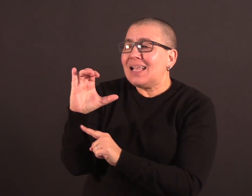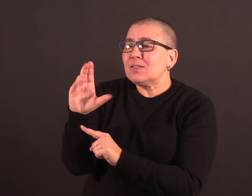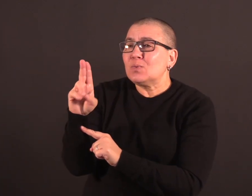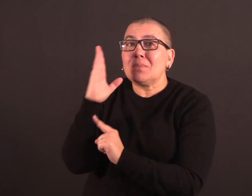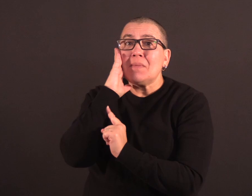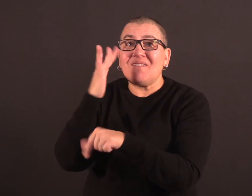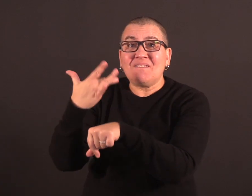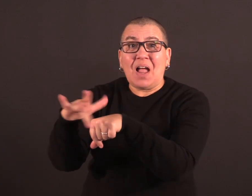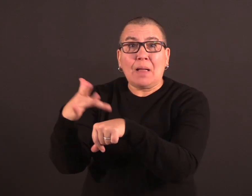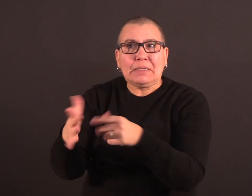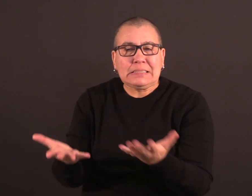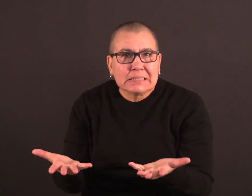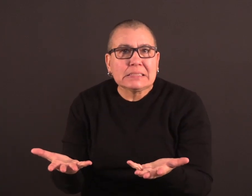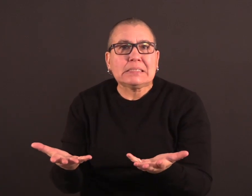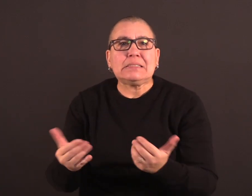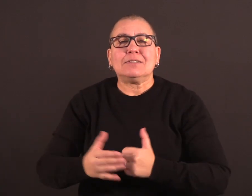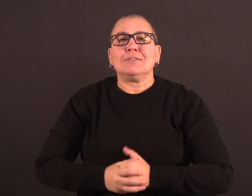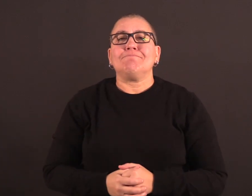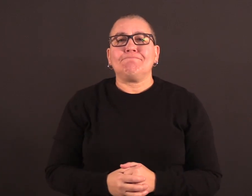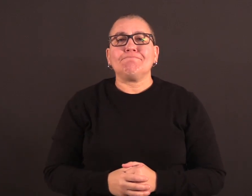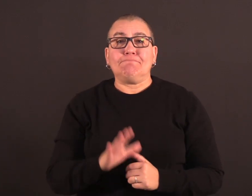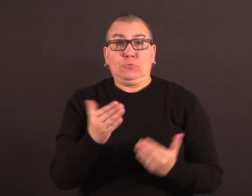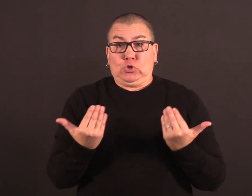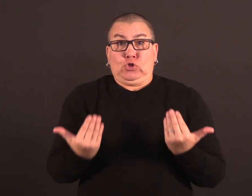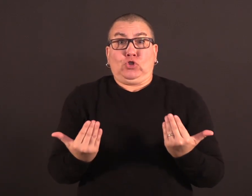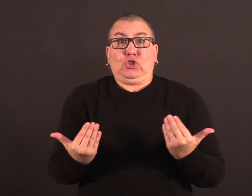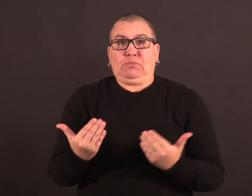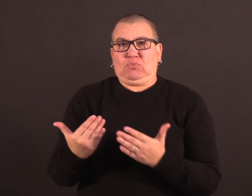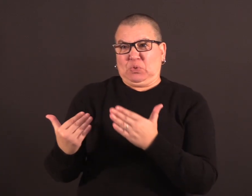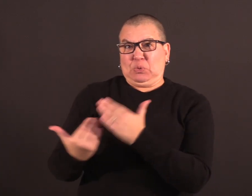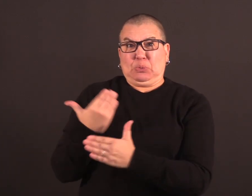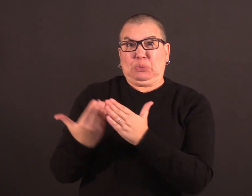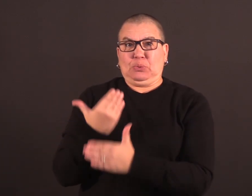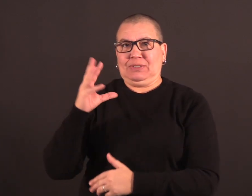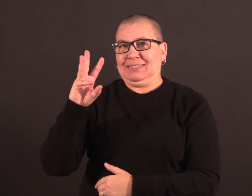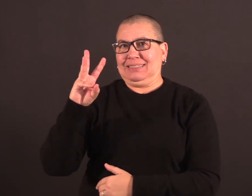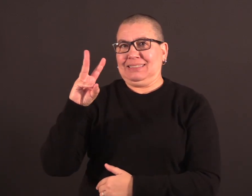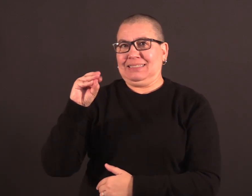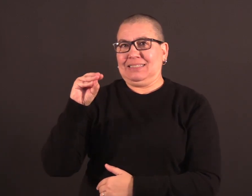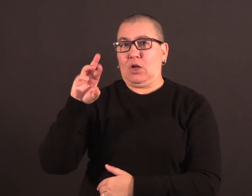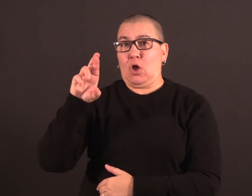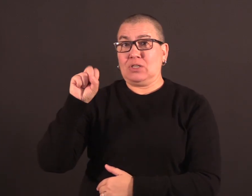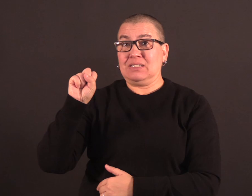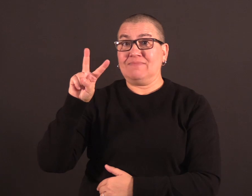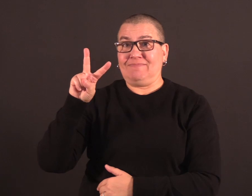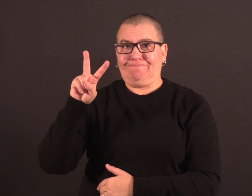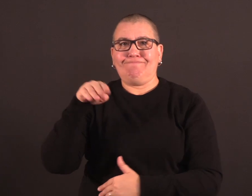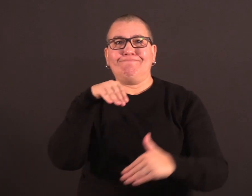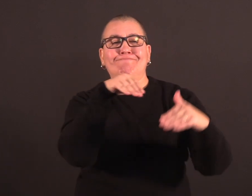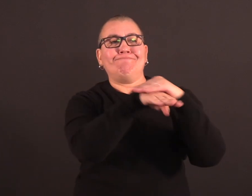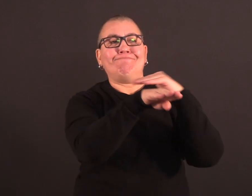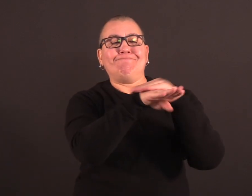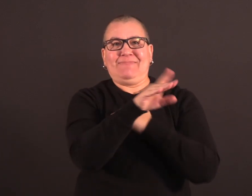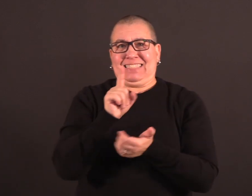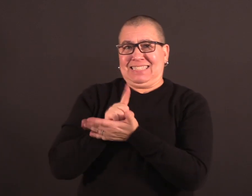pediatric intensive care units. Those beds will quickly fill if new RSV admissions for children,